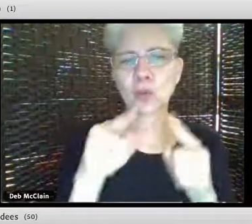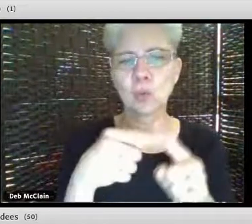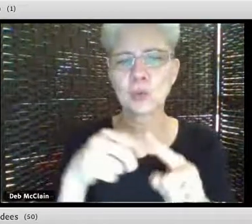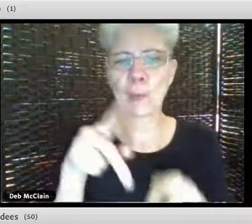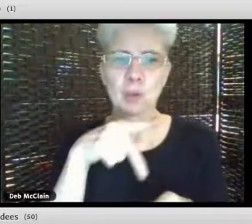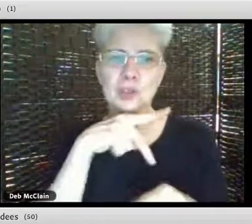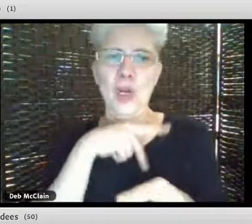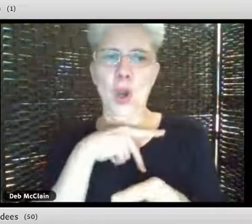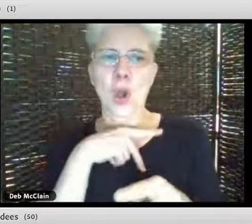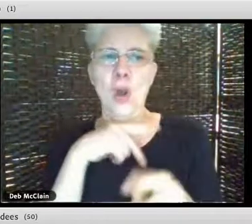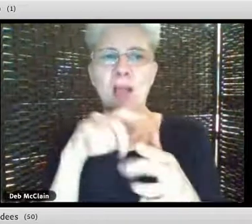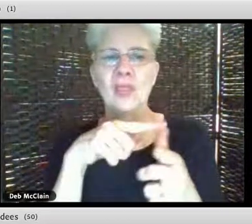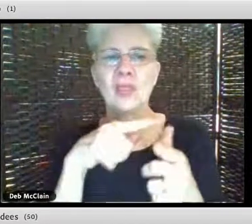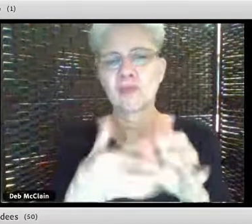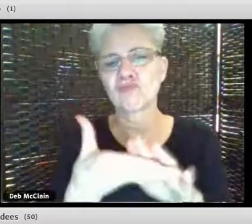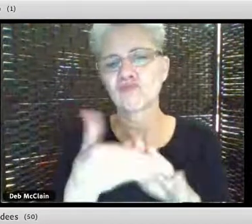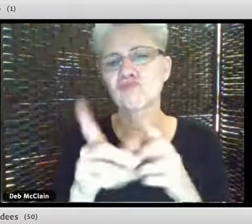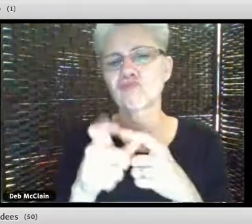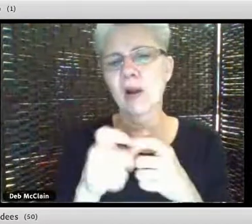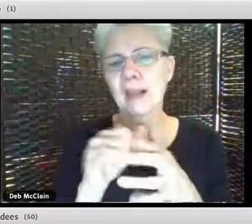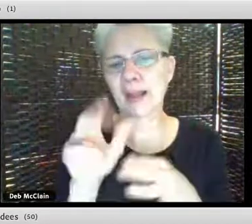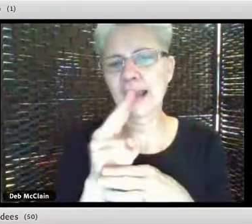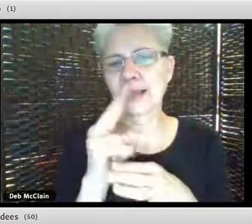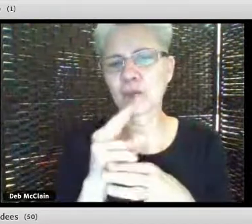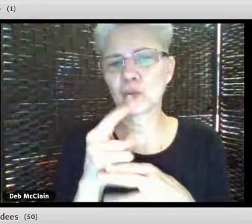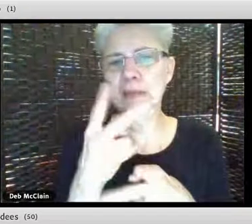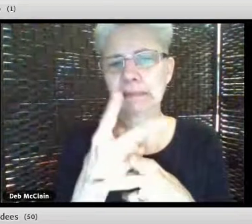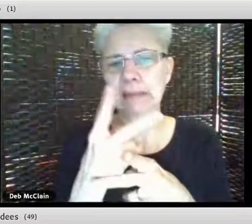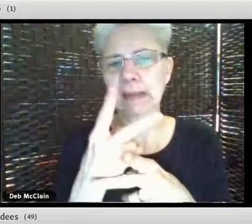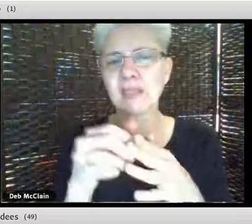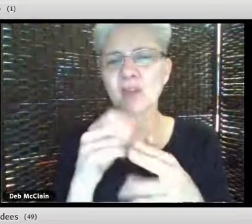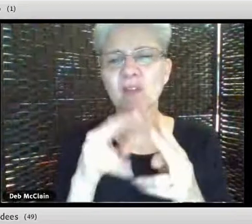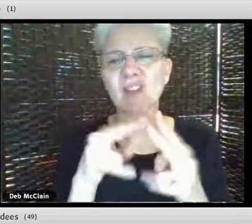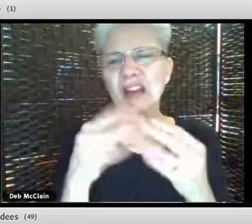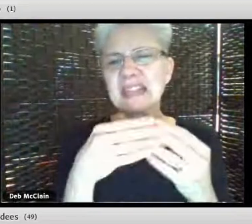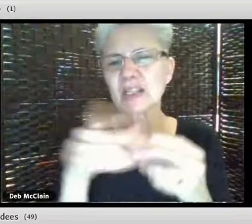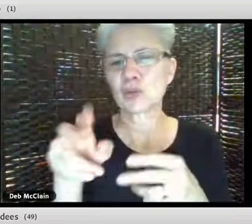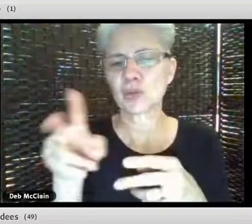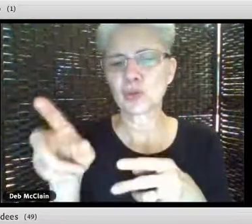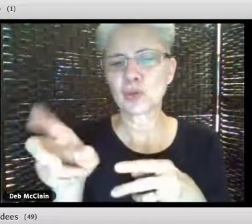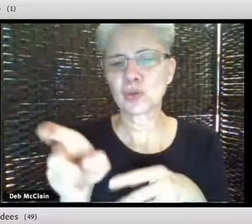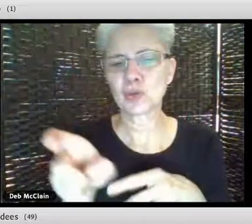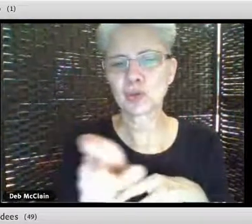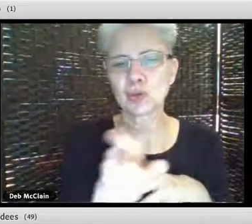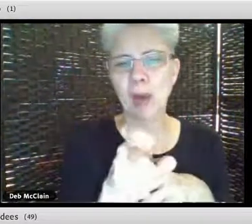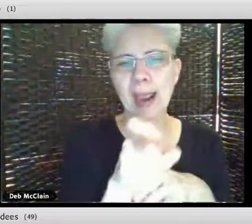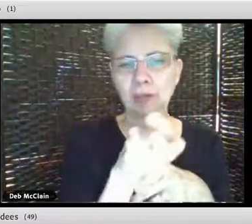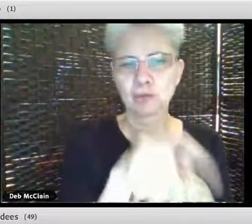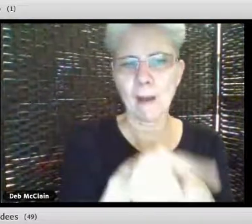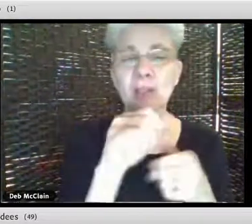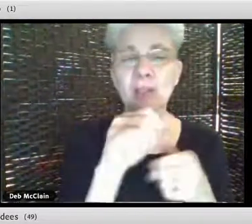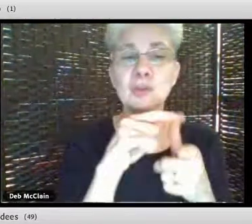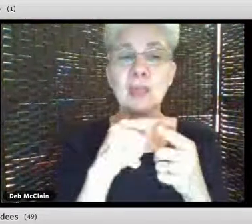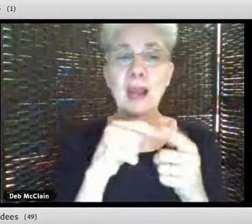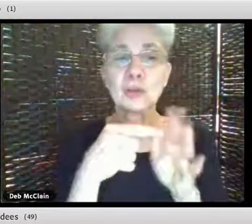you'll see that running is there, and then I can move it under running. So very easy to drag and drop. And I'm -- Okay, Angela. I'm going to show you how to sync your computer,